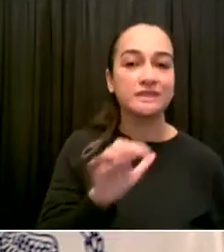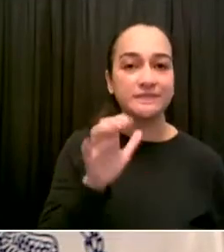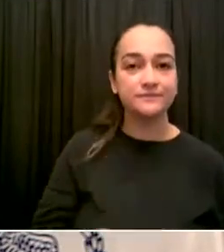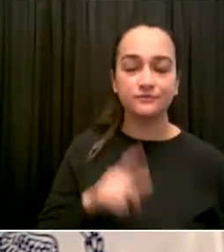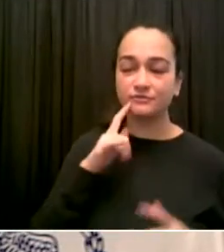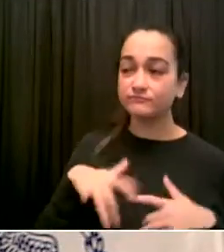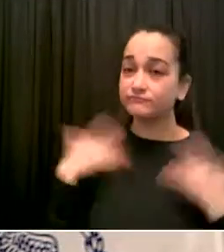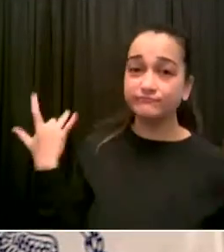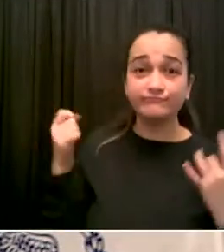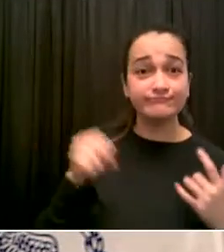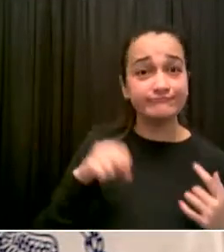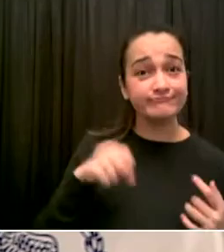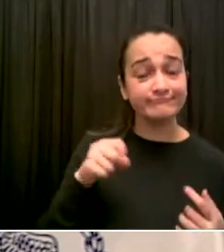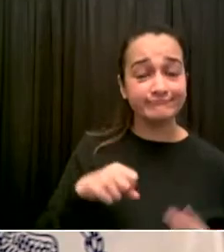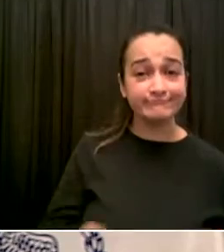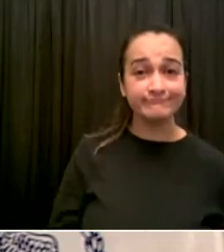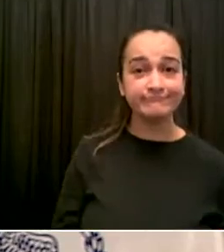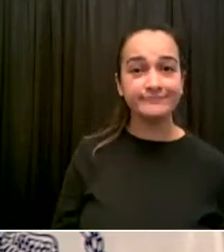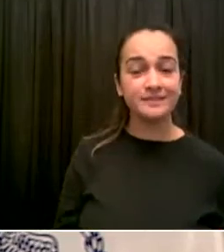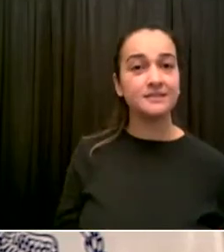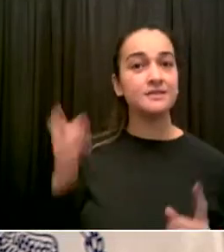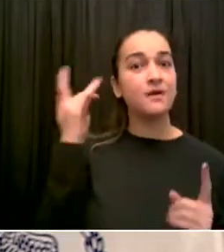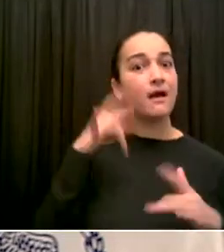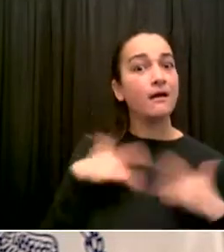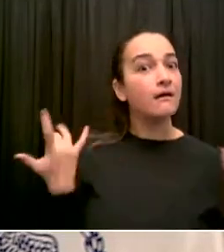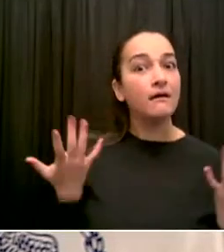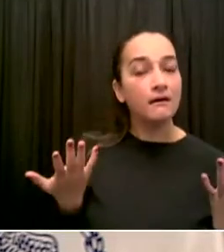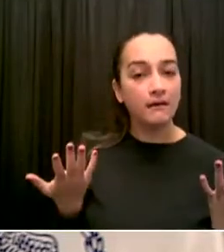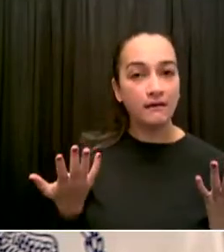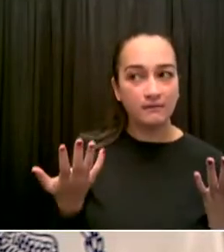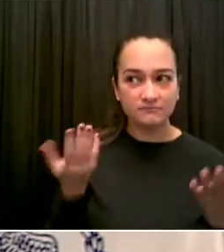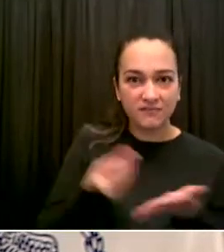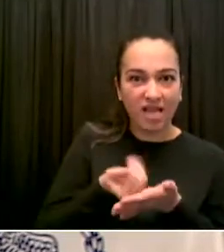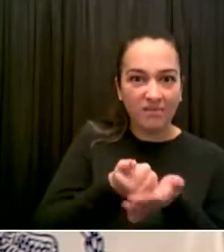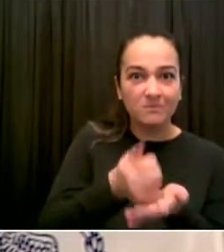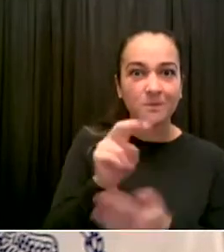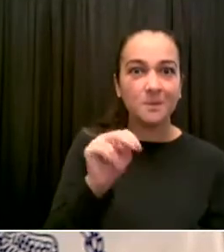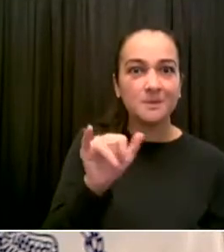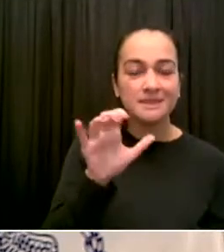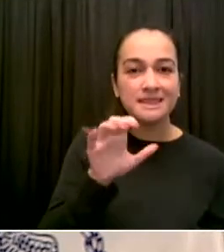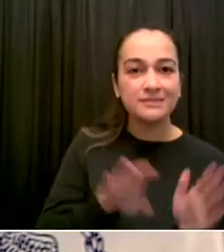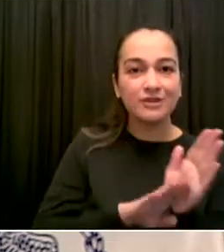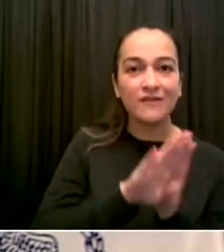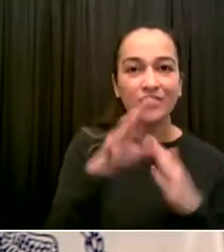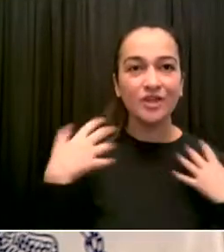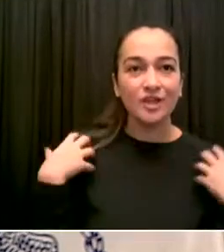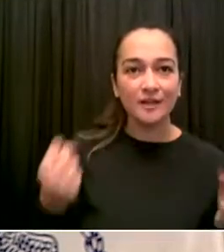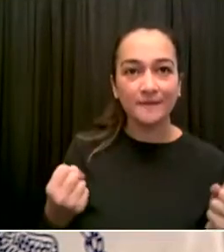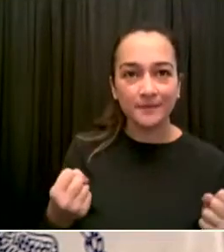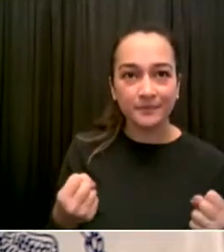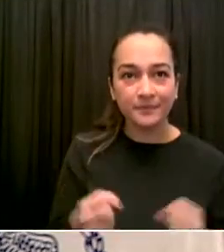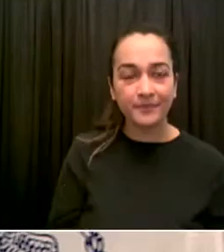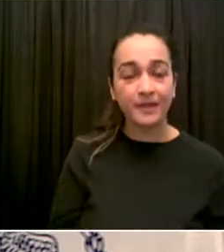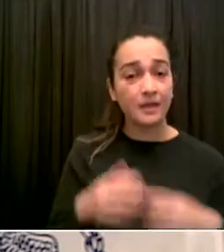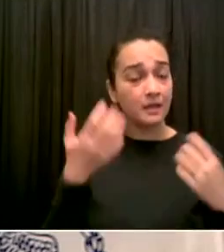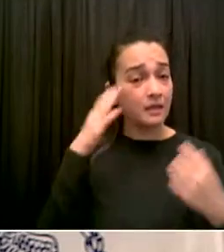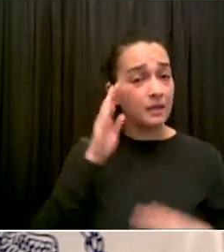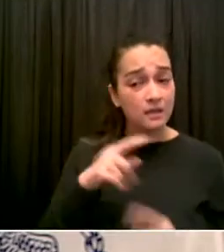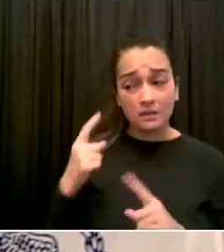THE CIY.T WHAT I AM HEARING FROM A LOT OF